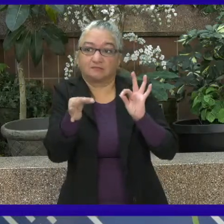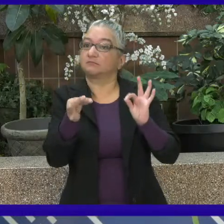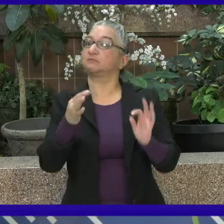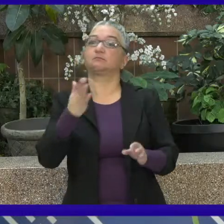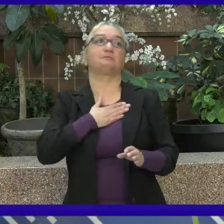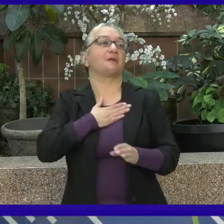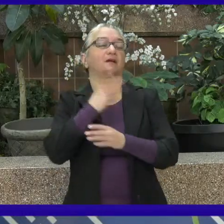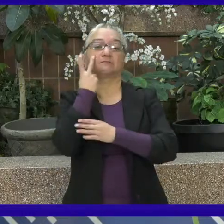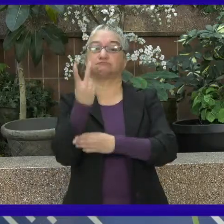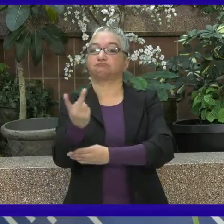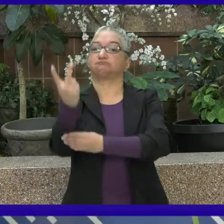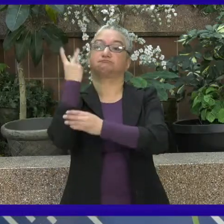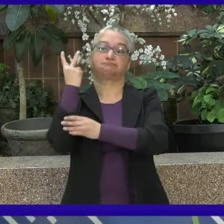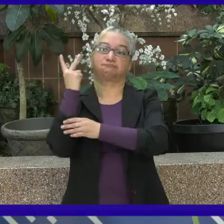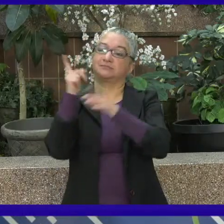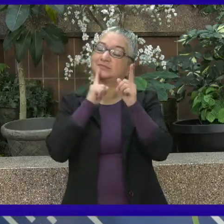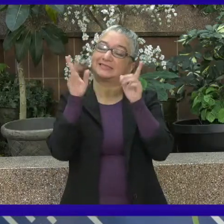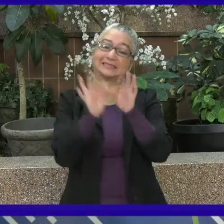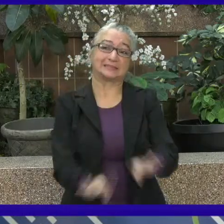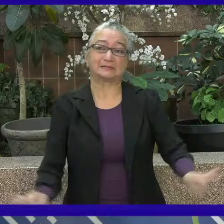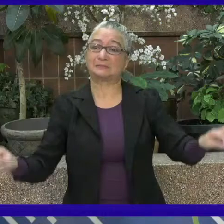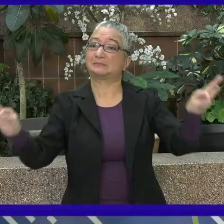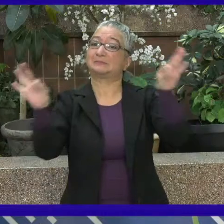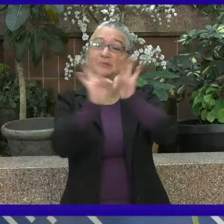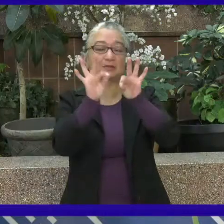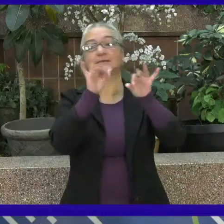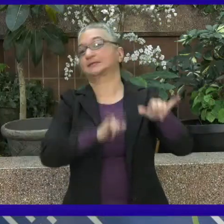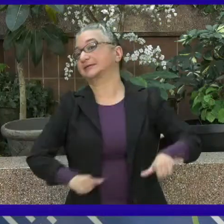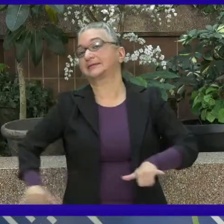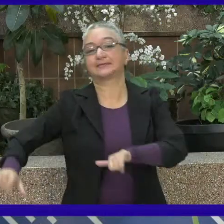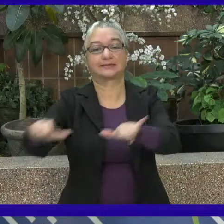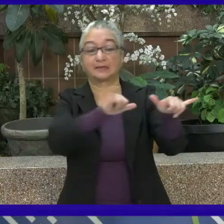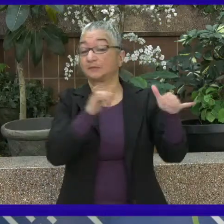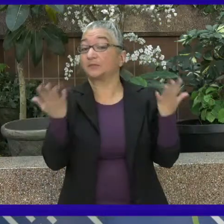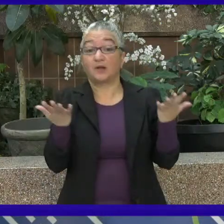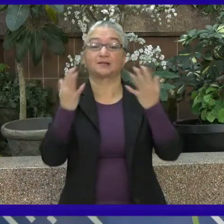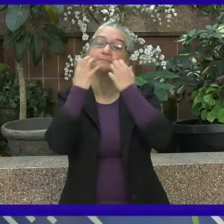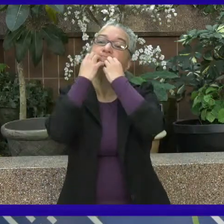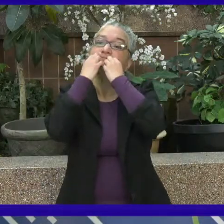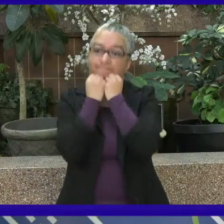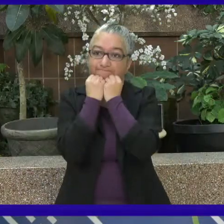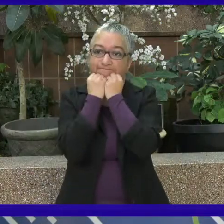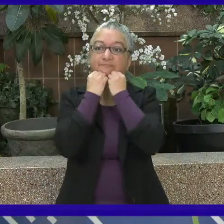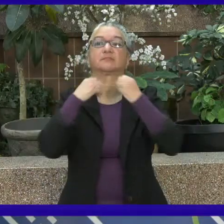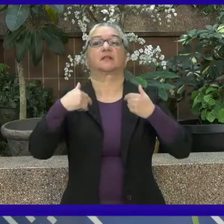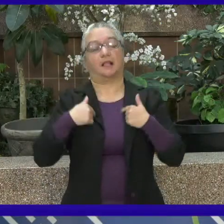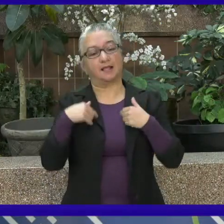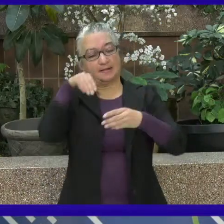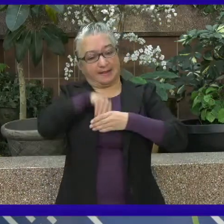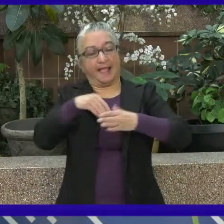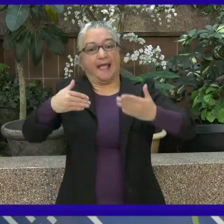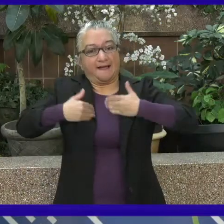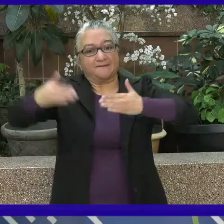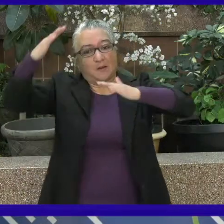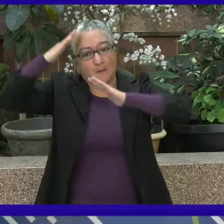a day that of happiness as it represented hope for our province it was a day of sadness for me